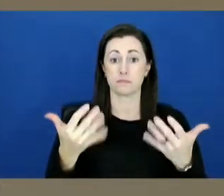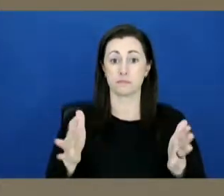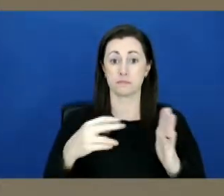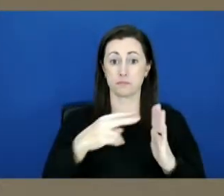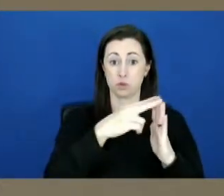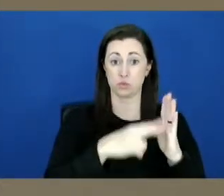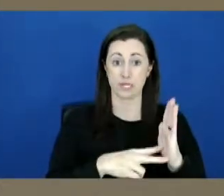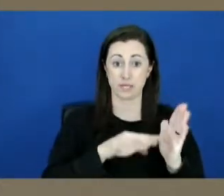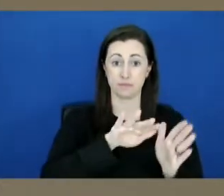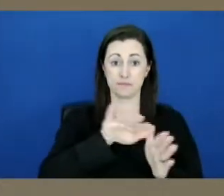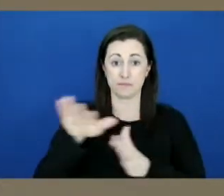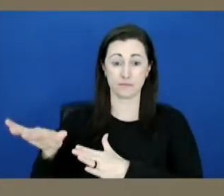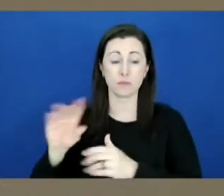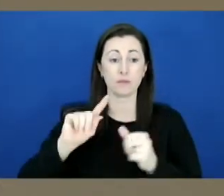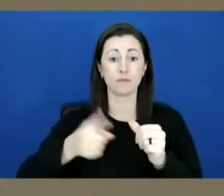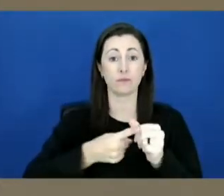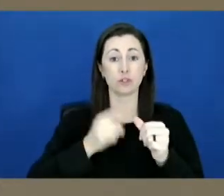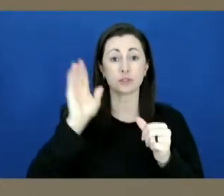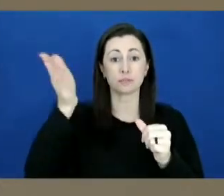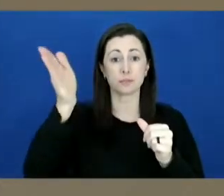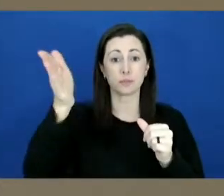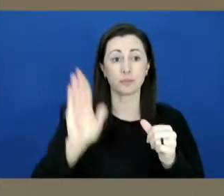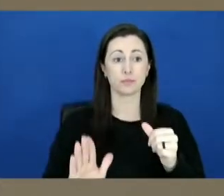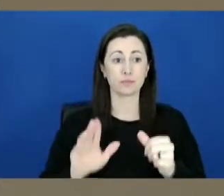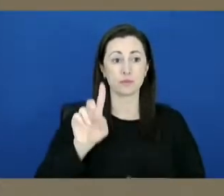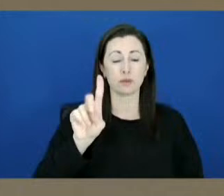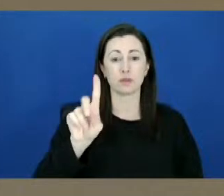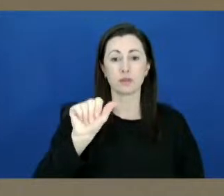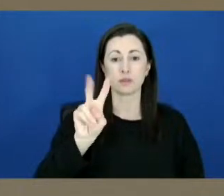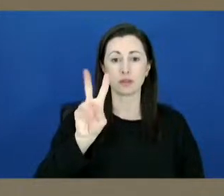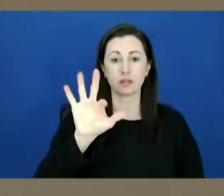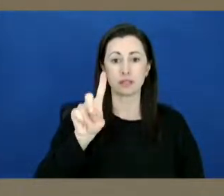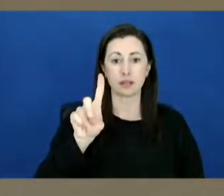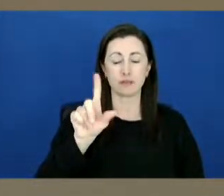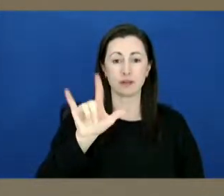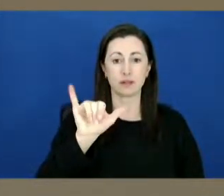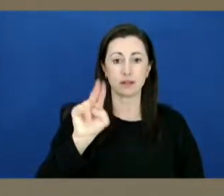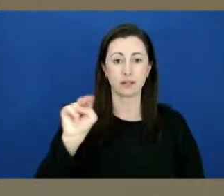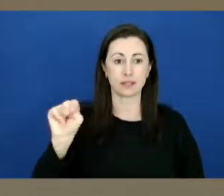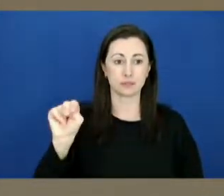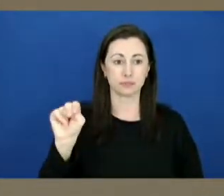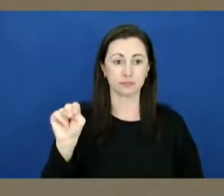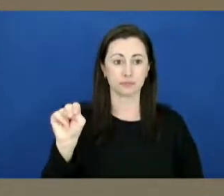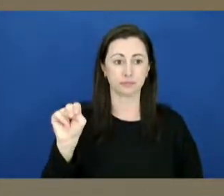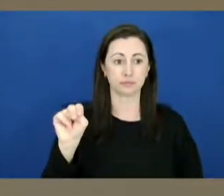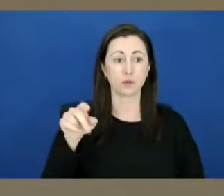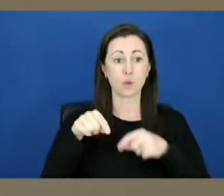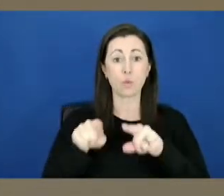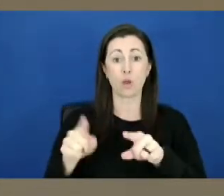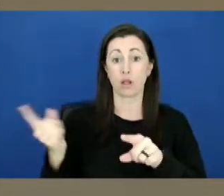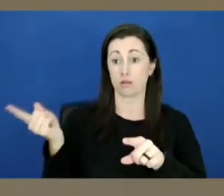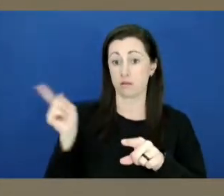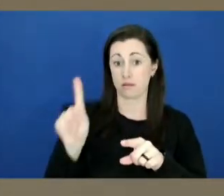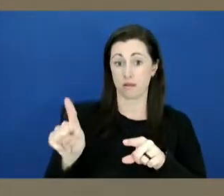ALL RIGHT, SO WITH THAT BEING